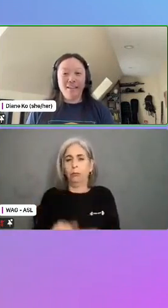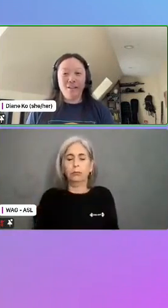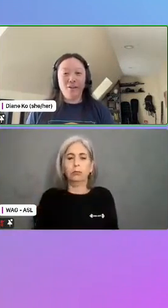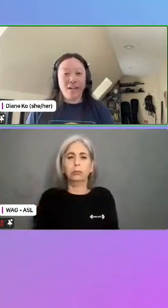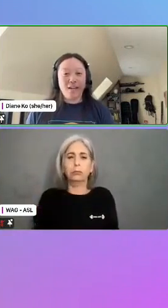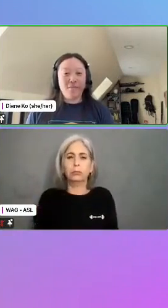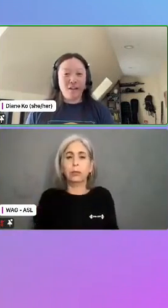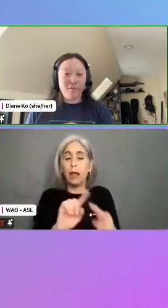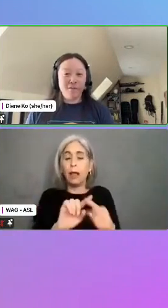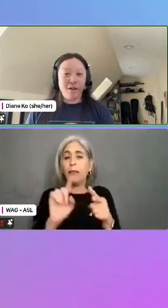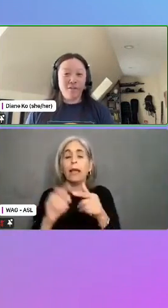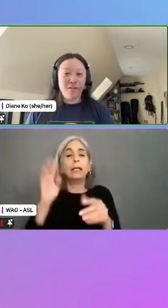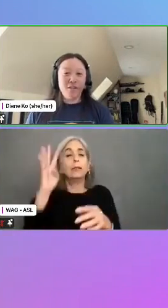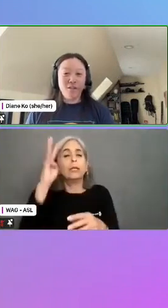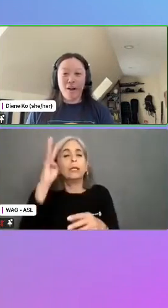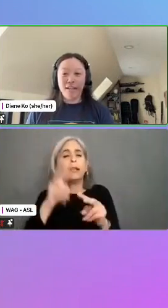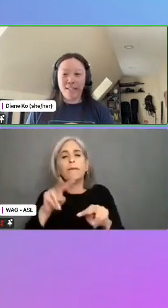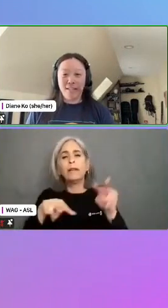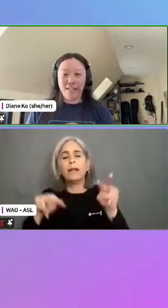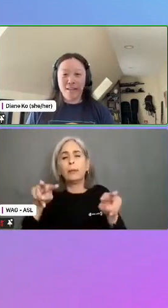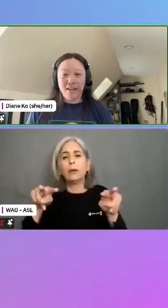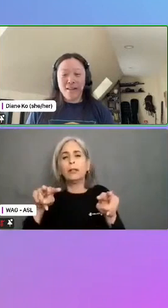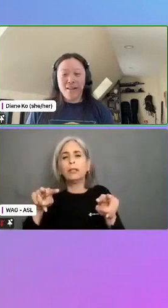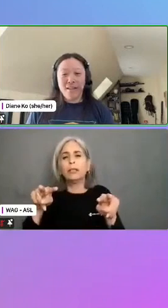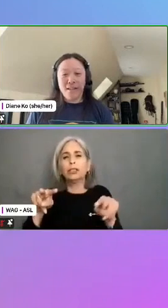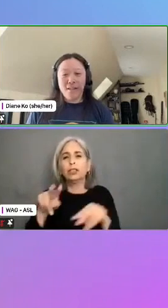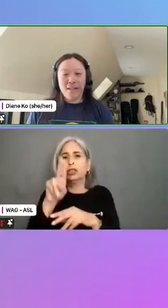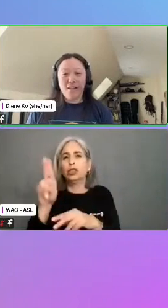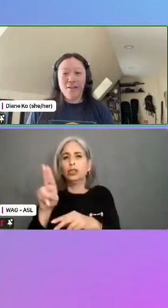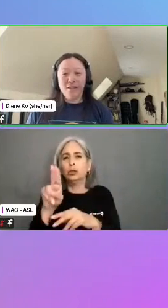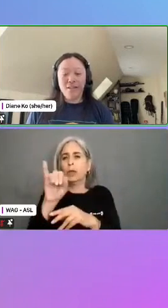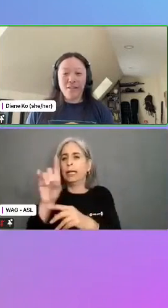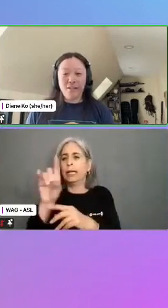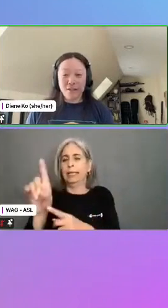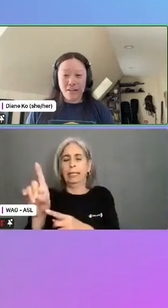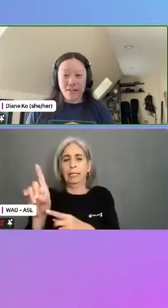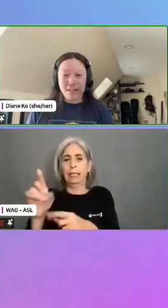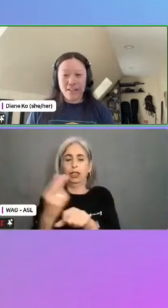extra context of the link, I'll add aria described vibe to the link and set it to the ID of